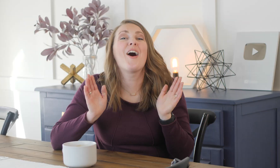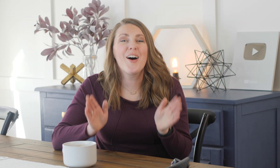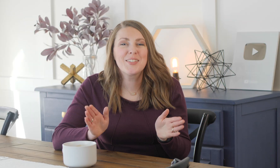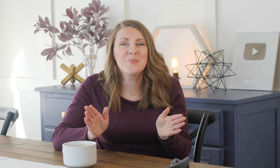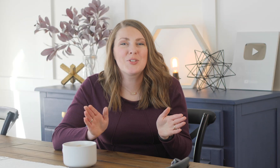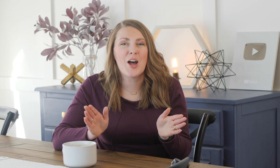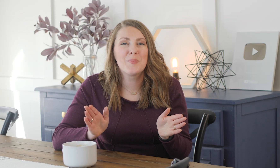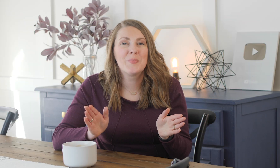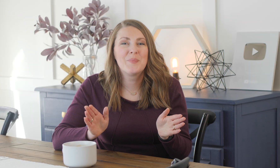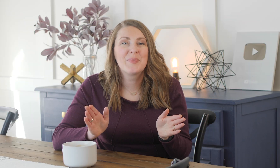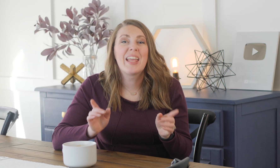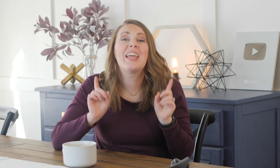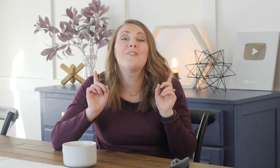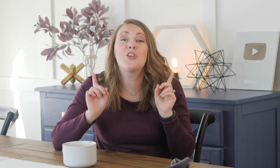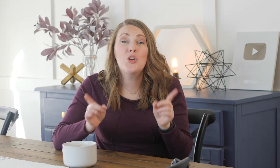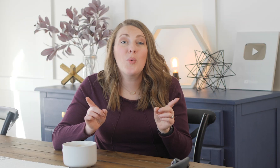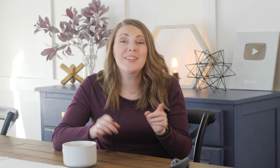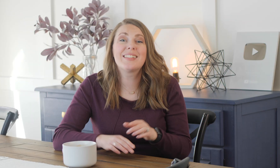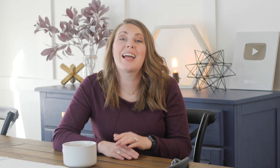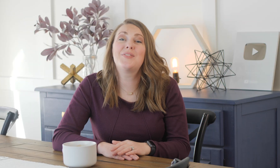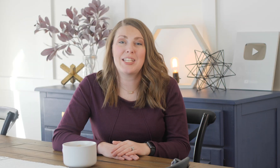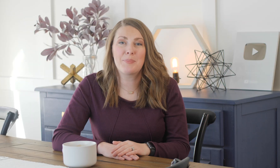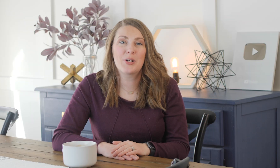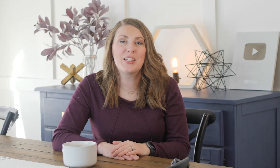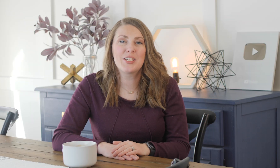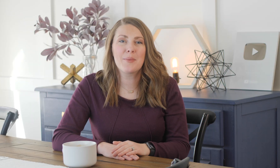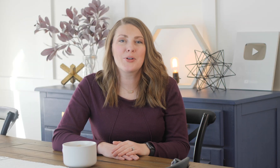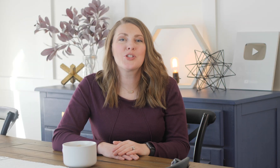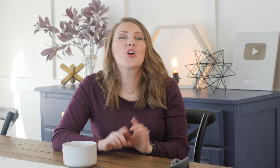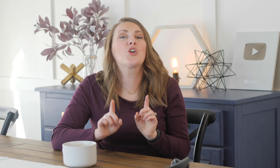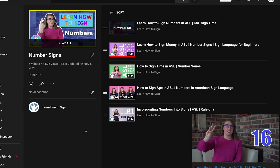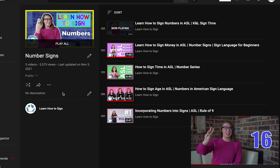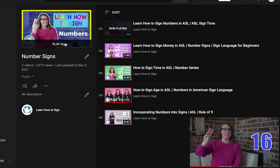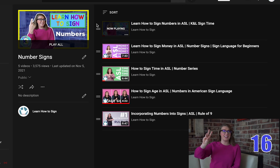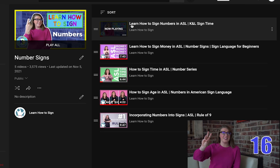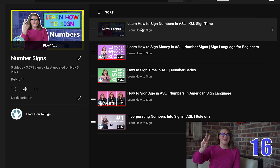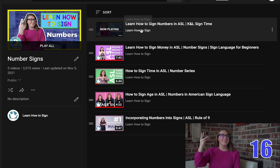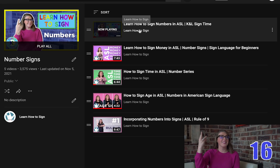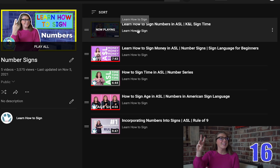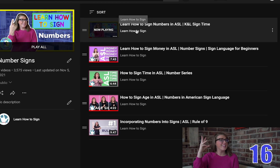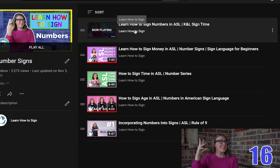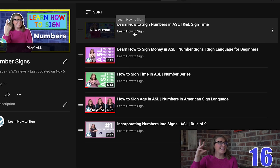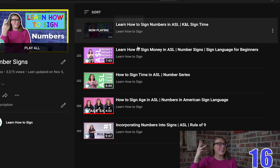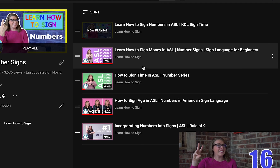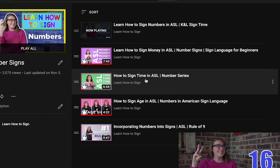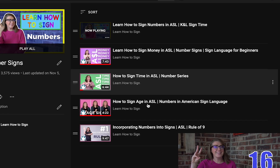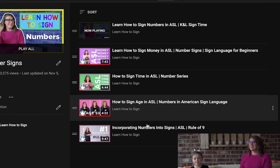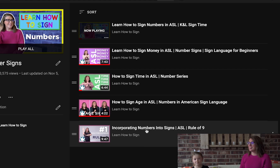Awesome job! If you want to dive deeper into numbers, go check out our series dedicated to